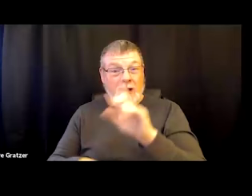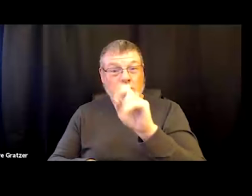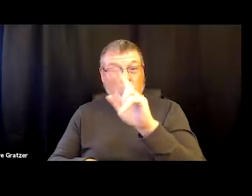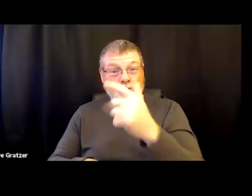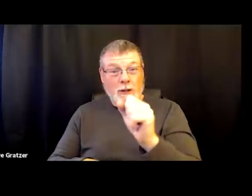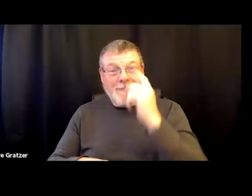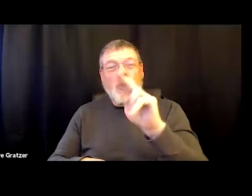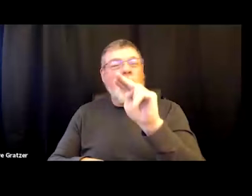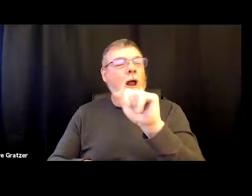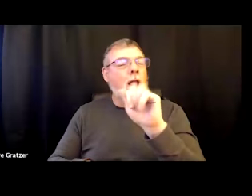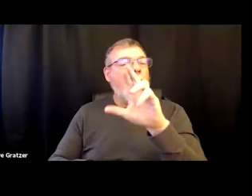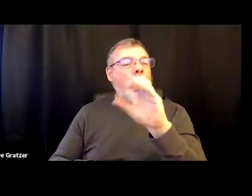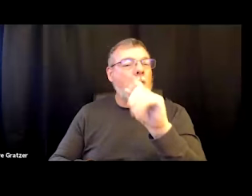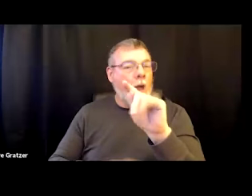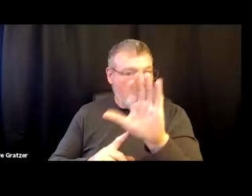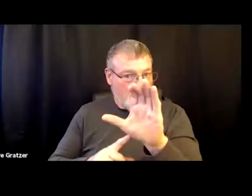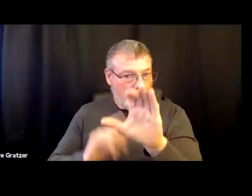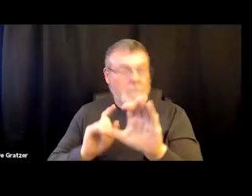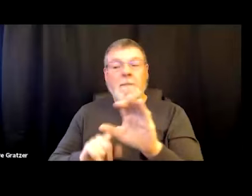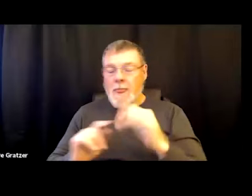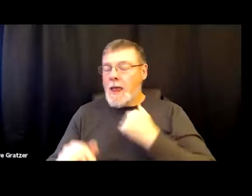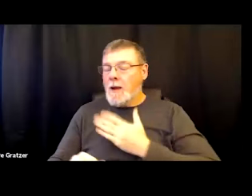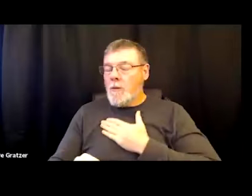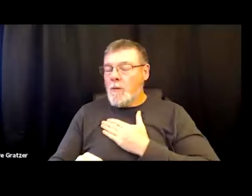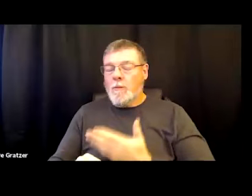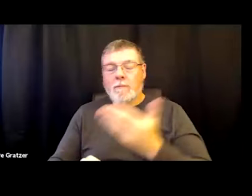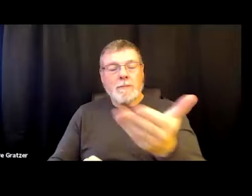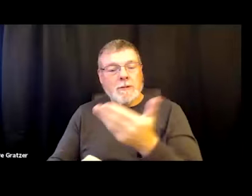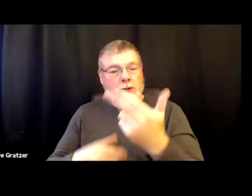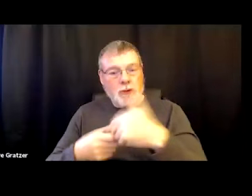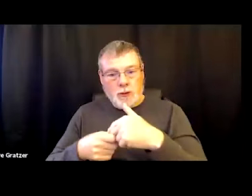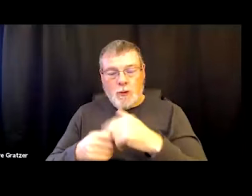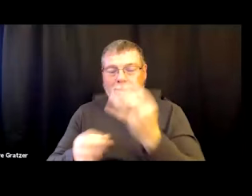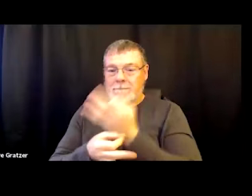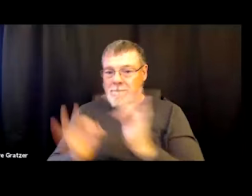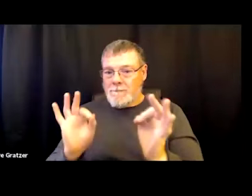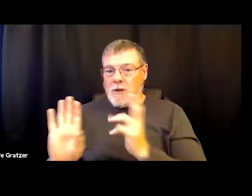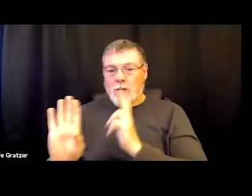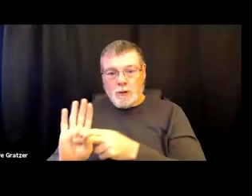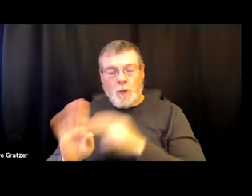I'd welcome you to join us. It's free of charge to join our network internationally.